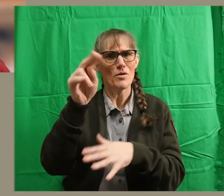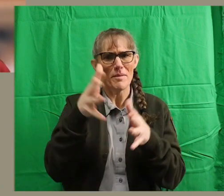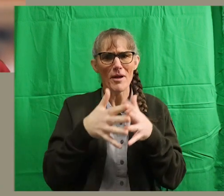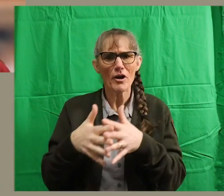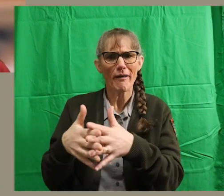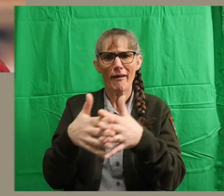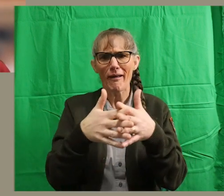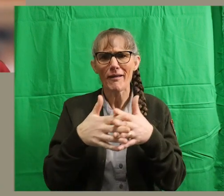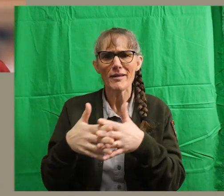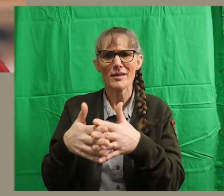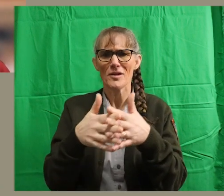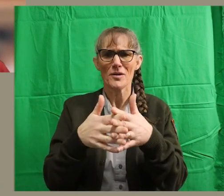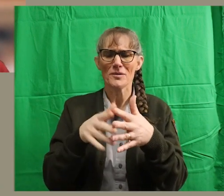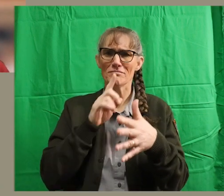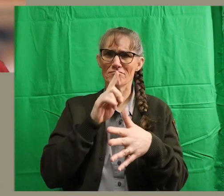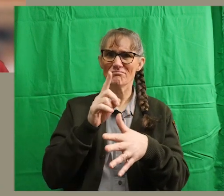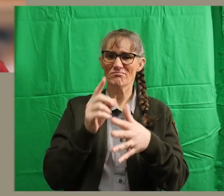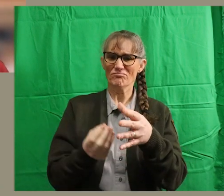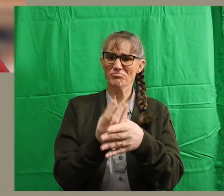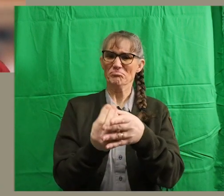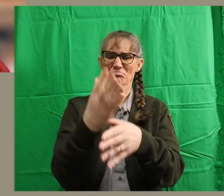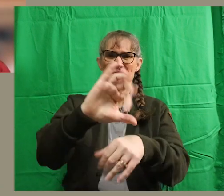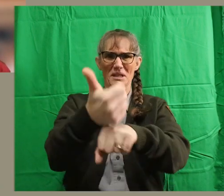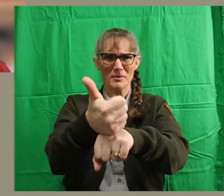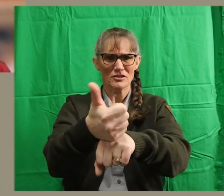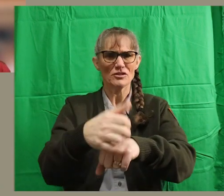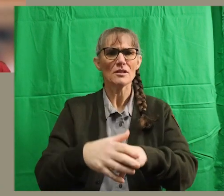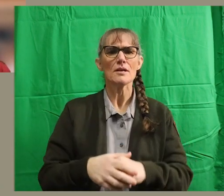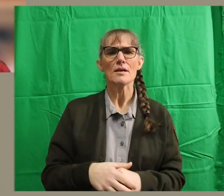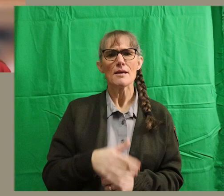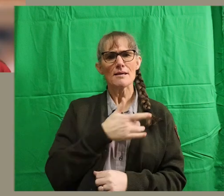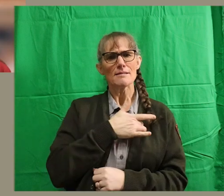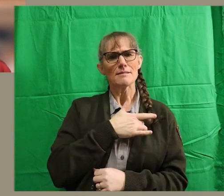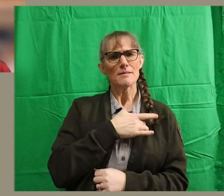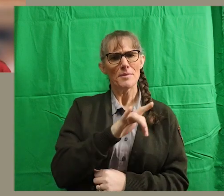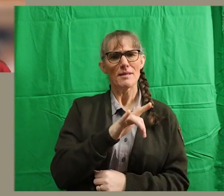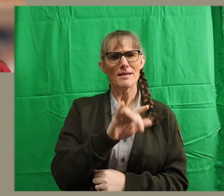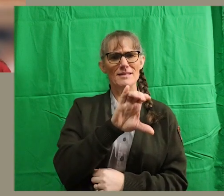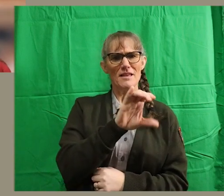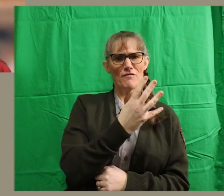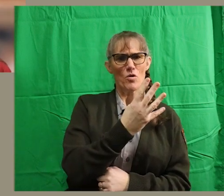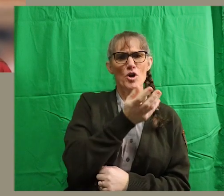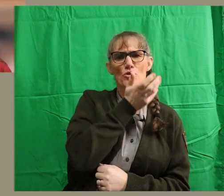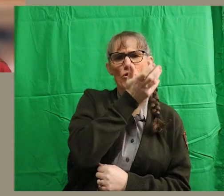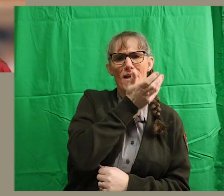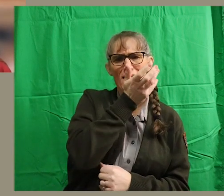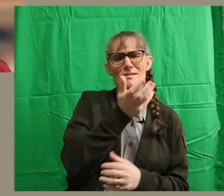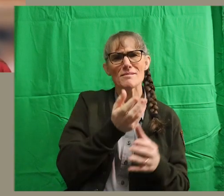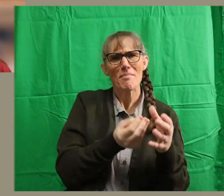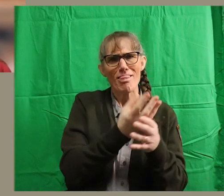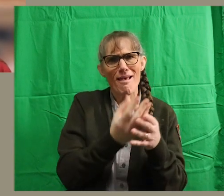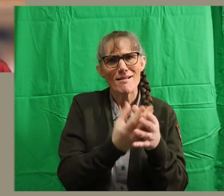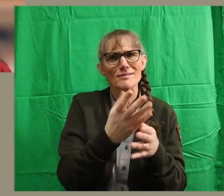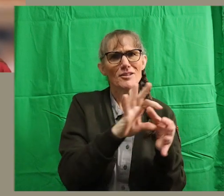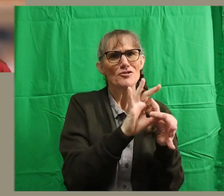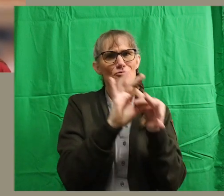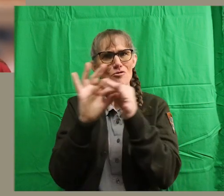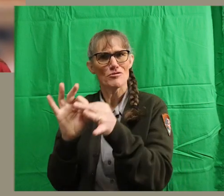of North America, have even been established. And we tend to associate these C4 grasses and